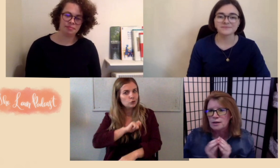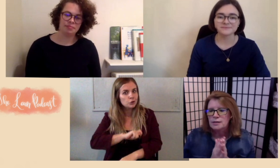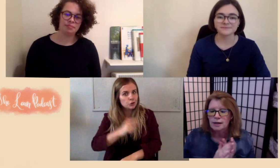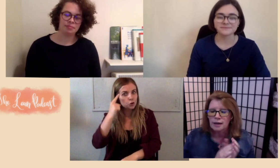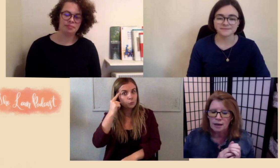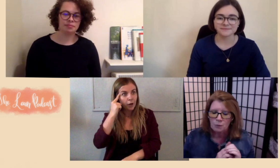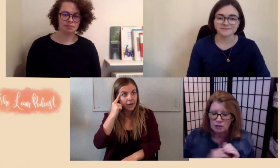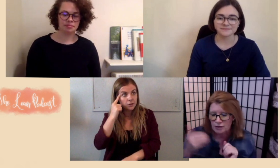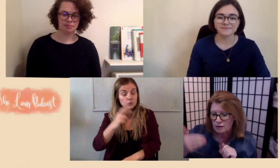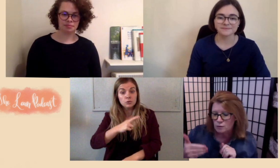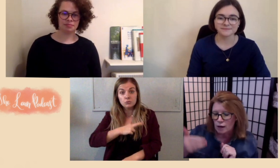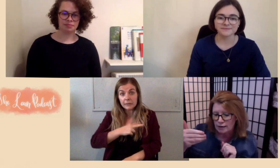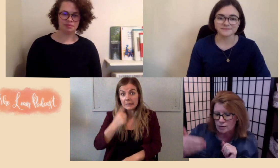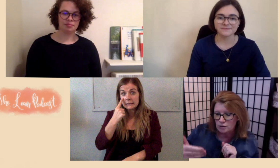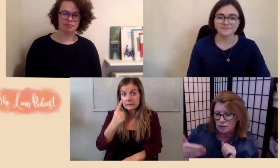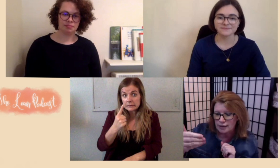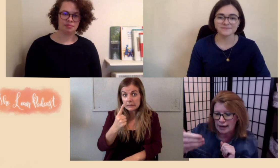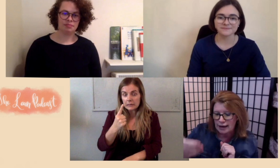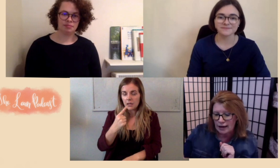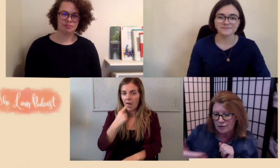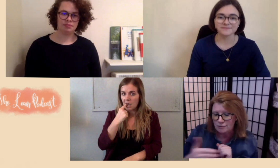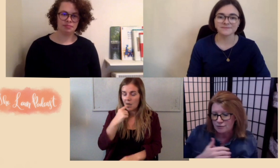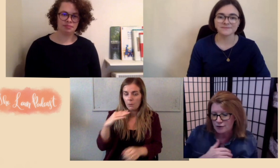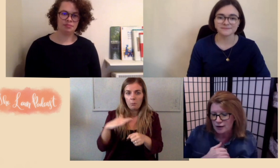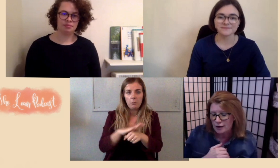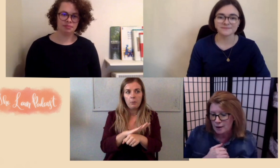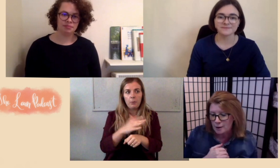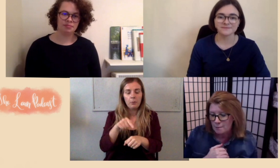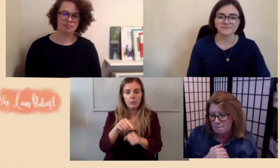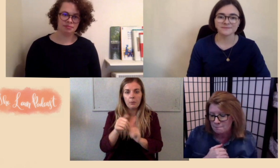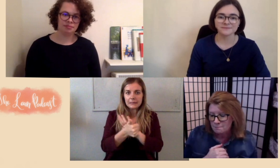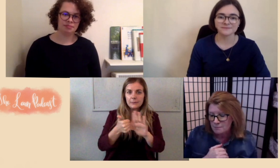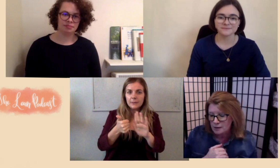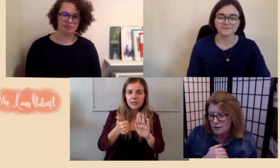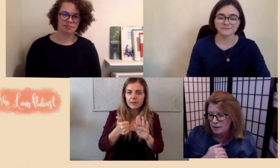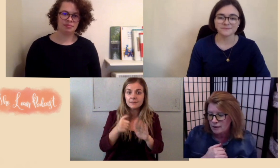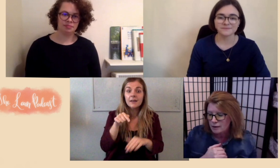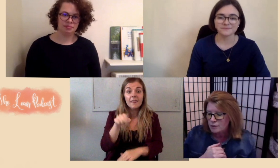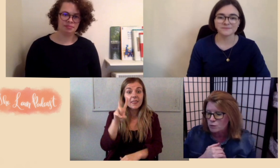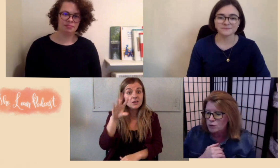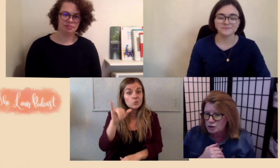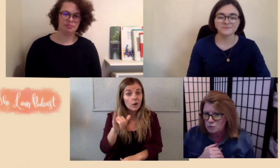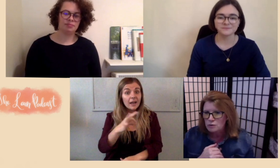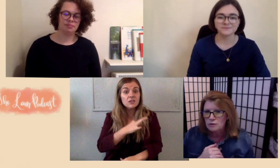Which I think is why it's good to have rituals and mechanisms, in place,